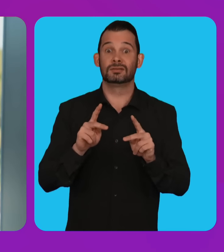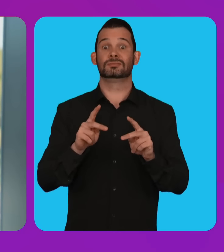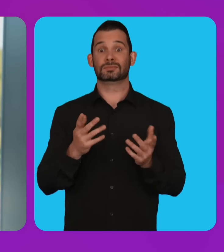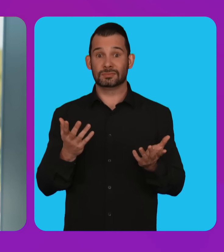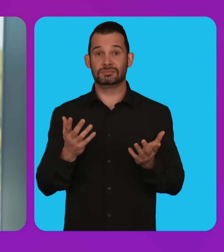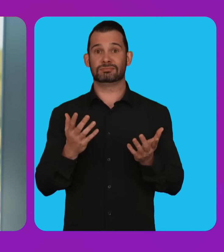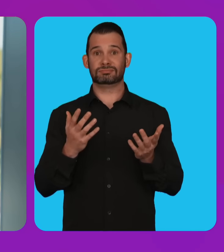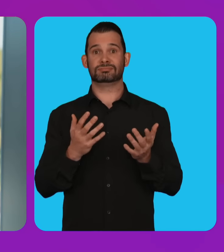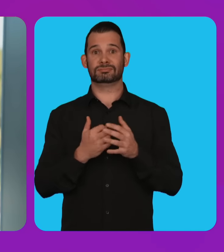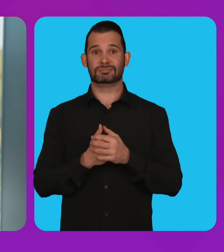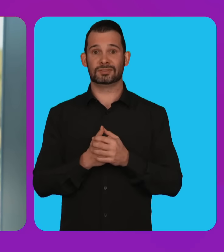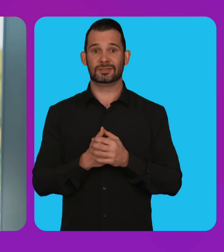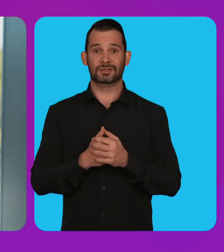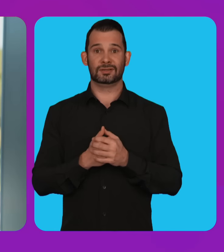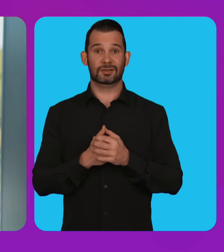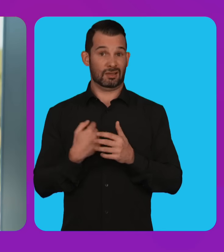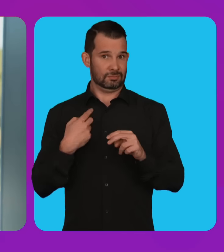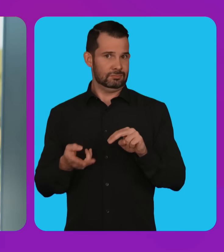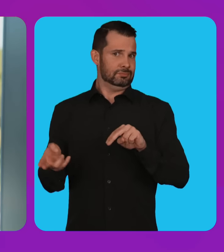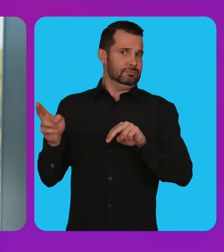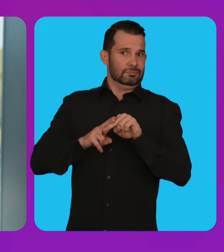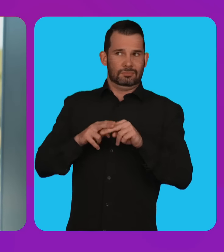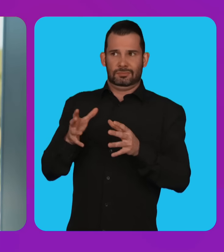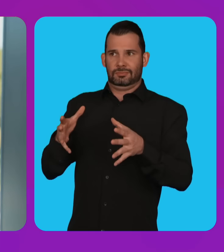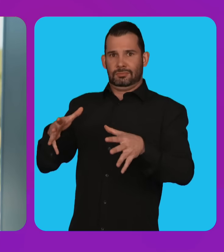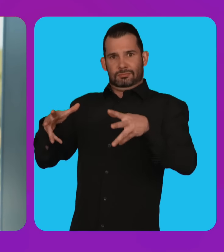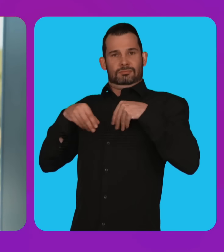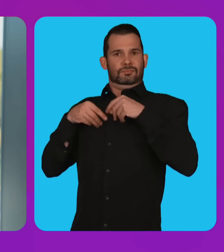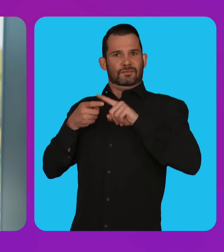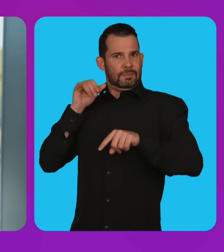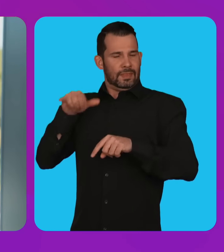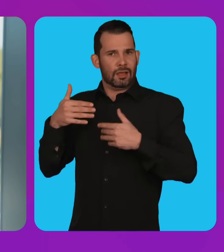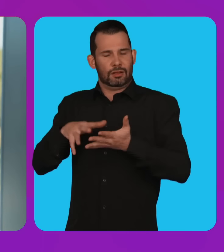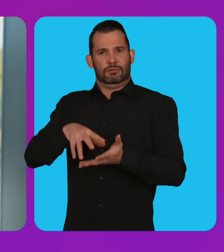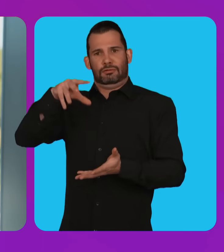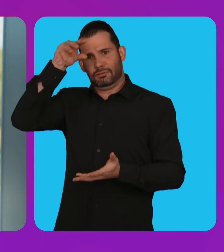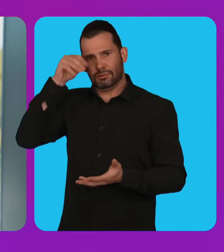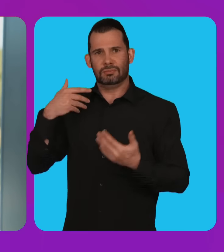I gained an enormous amount from that. I mean, I had no idea.